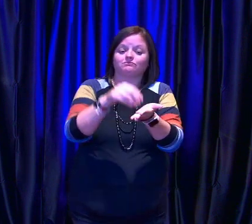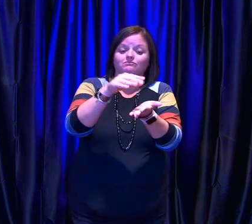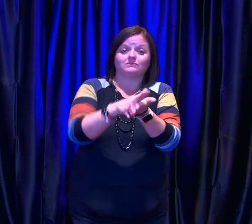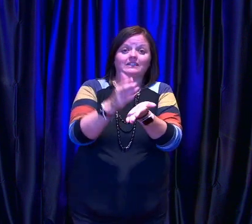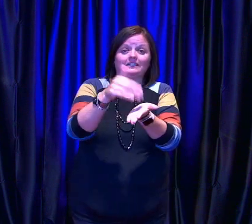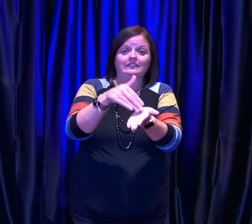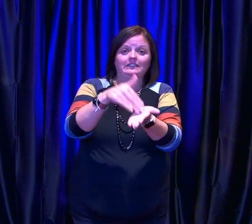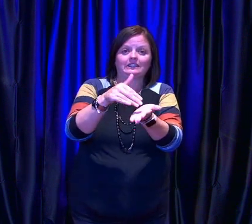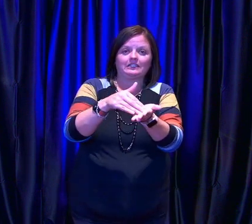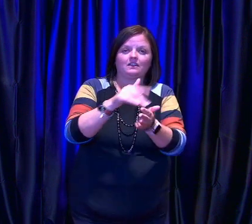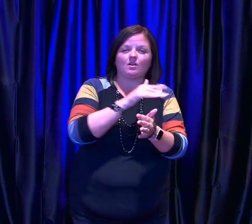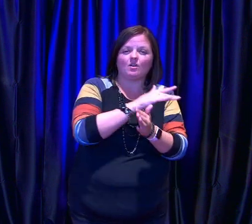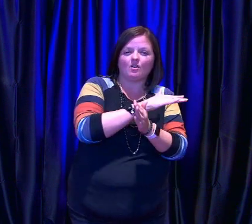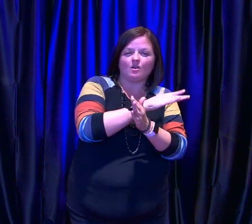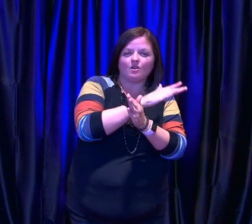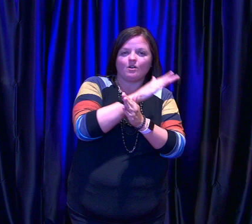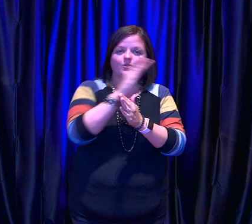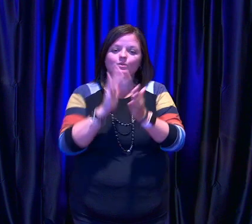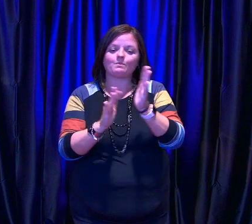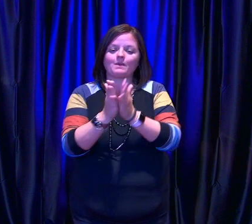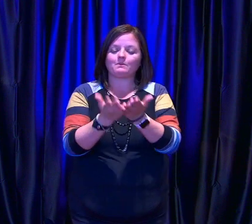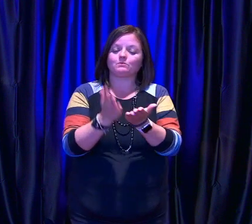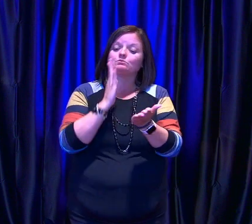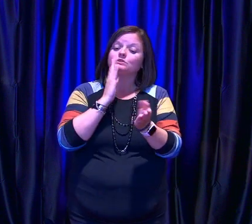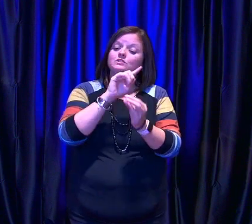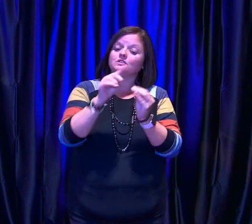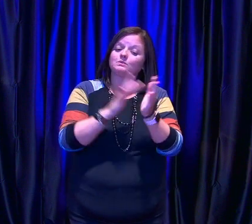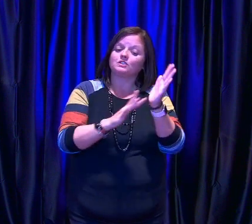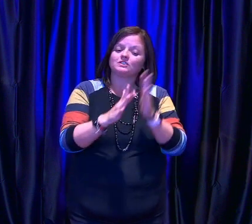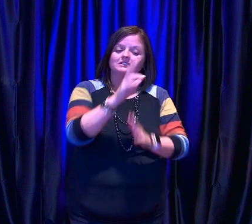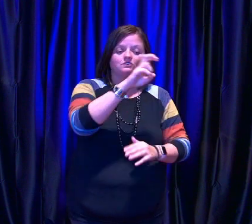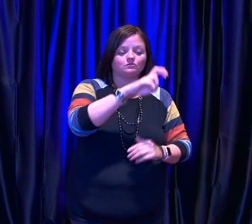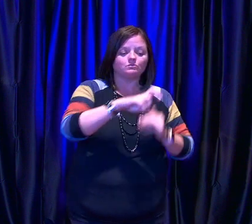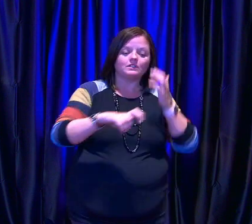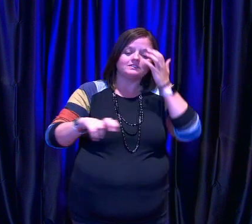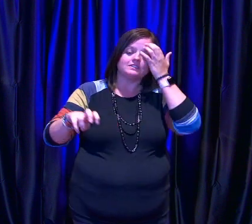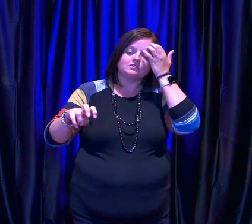get to talking about Jesus he transitions it into a principle